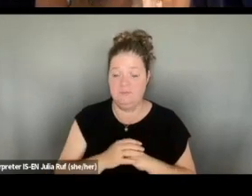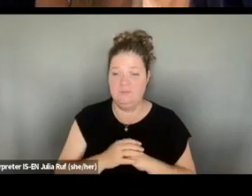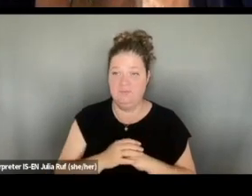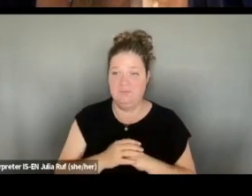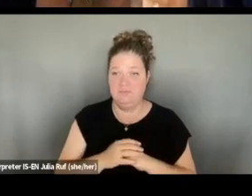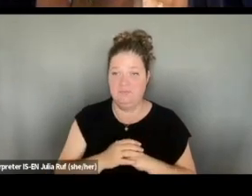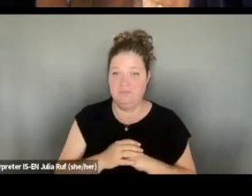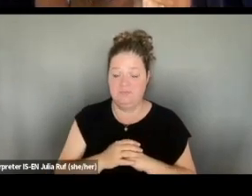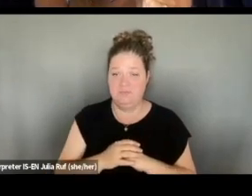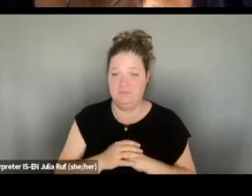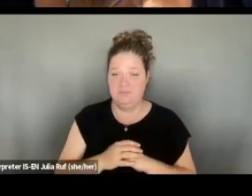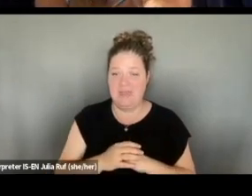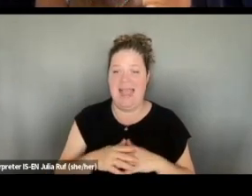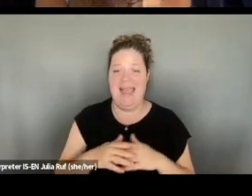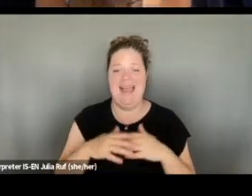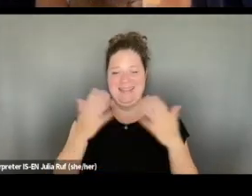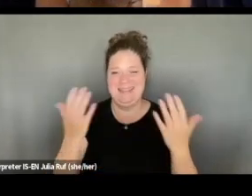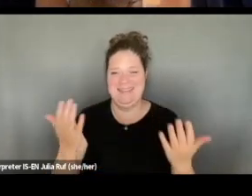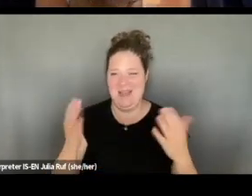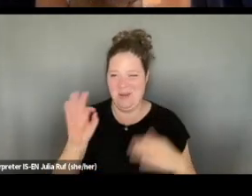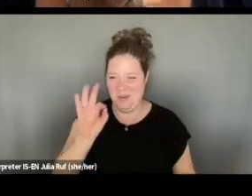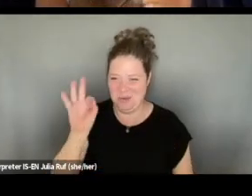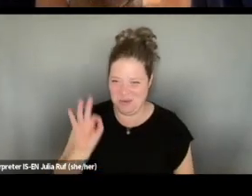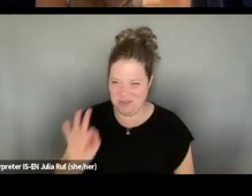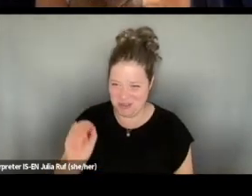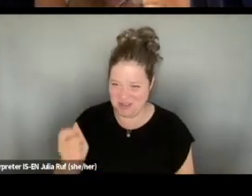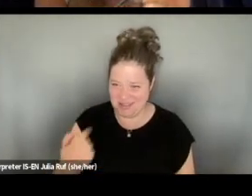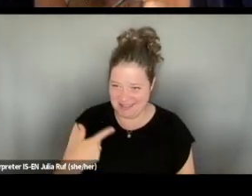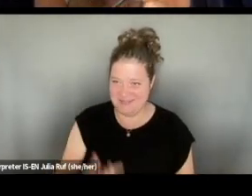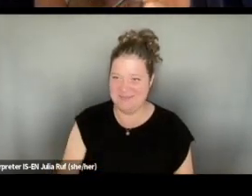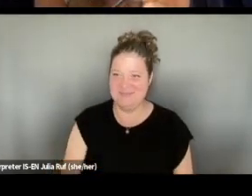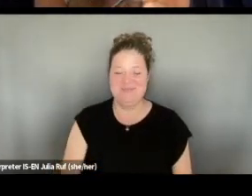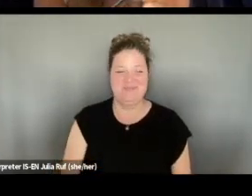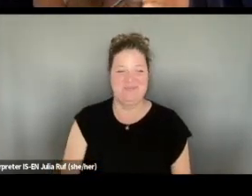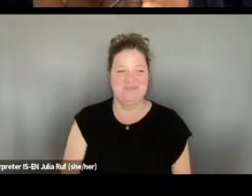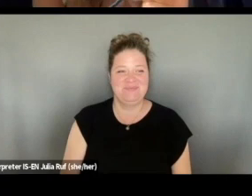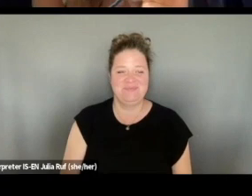case. When I say we don't have any more, then they come.